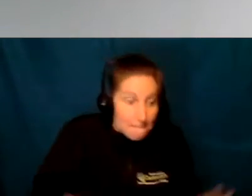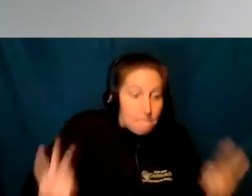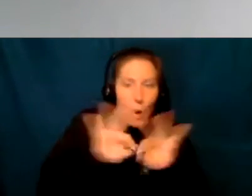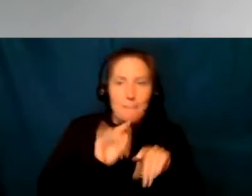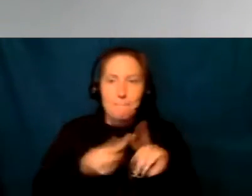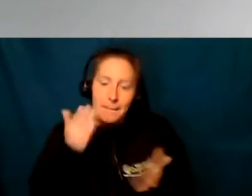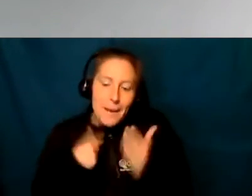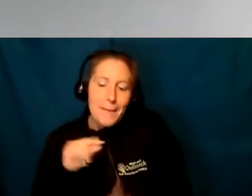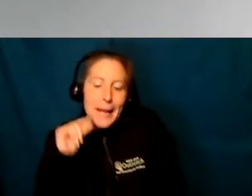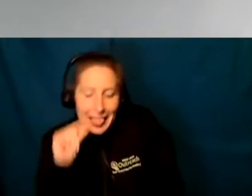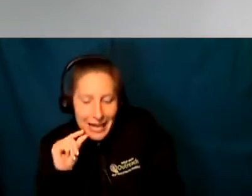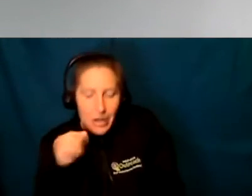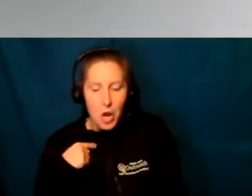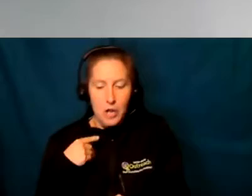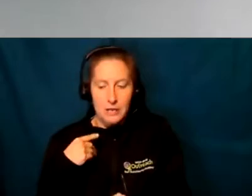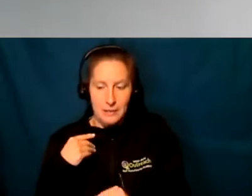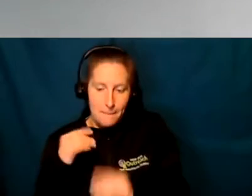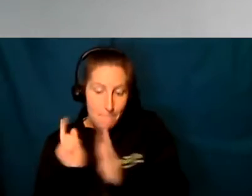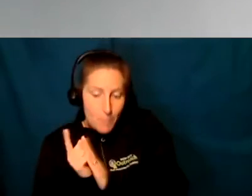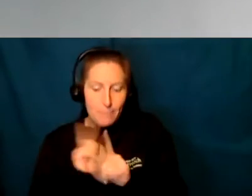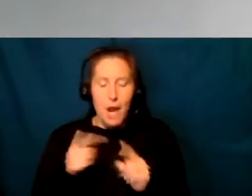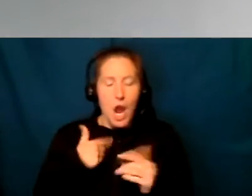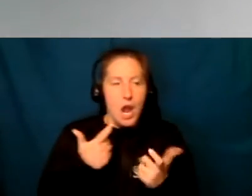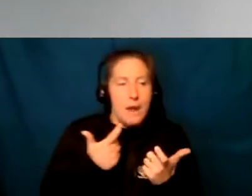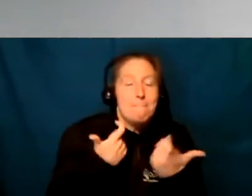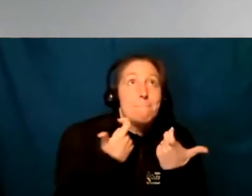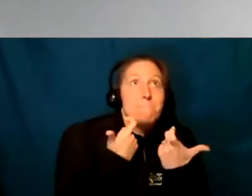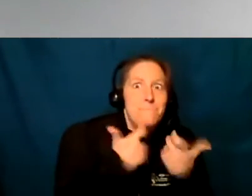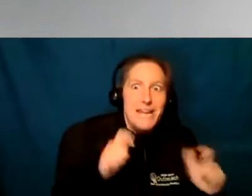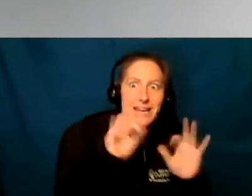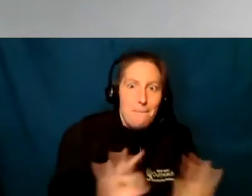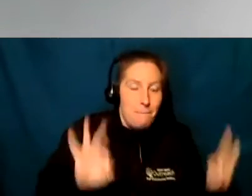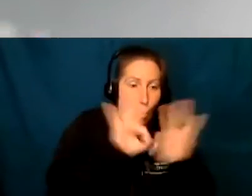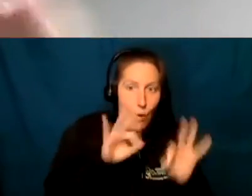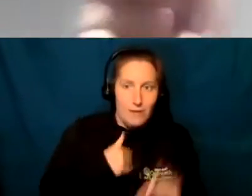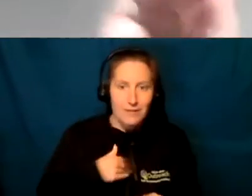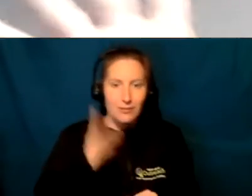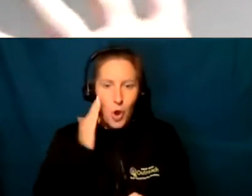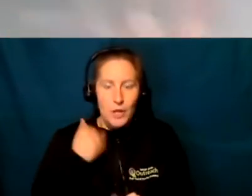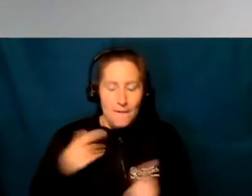says, their speech sound that they're working on or the first time you see that light bulb,